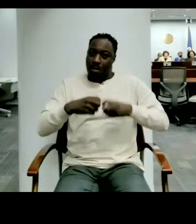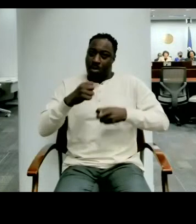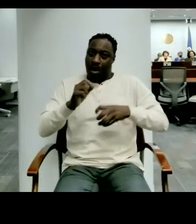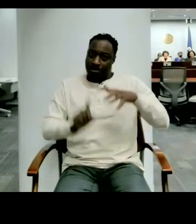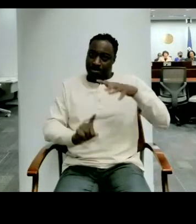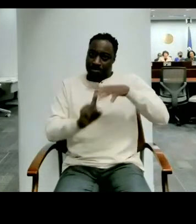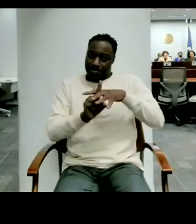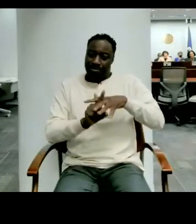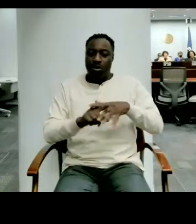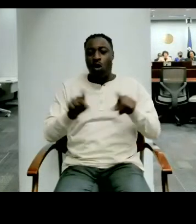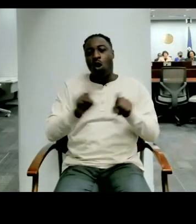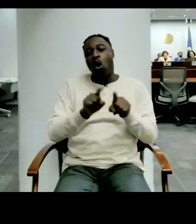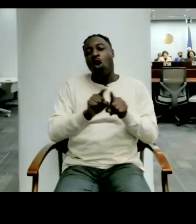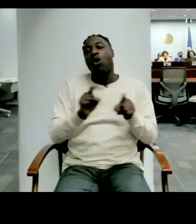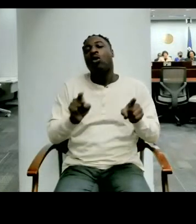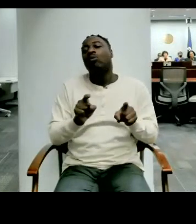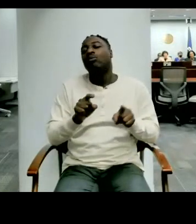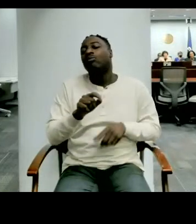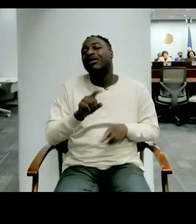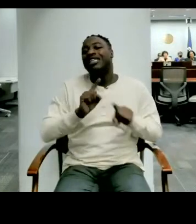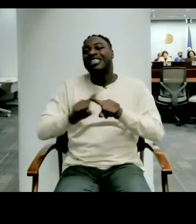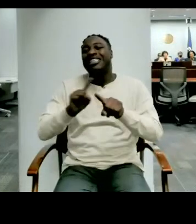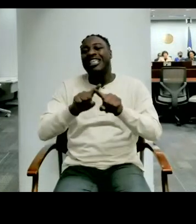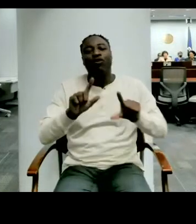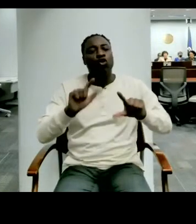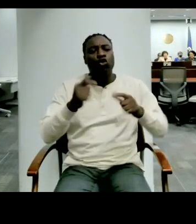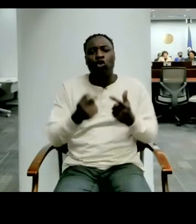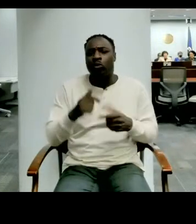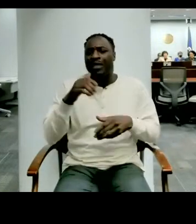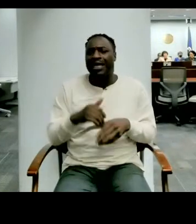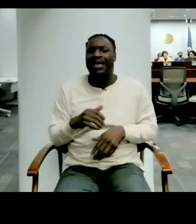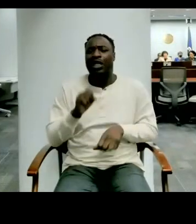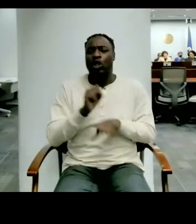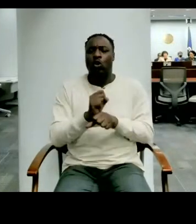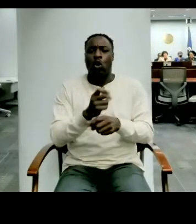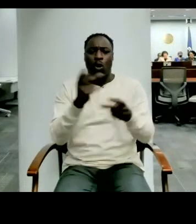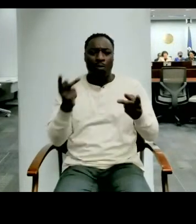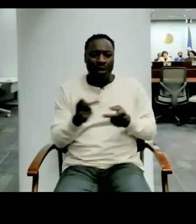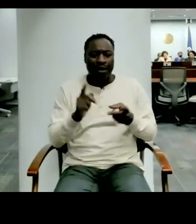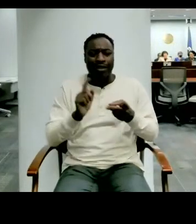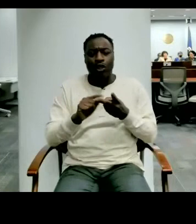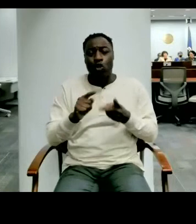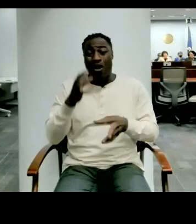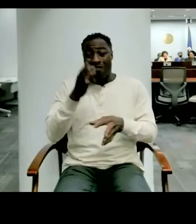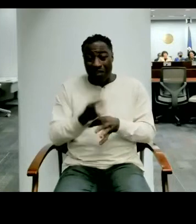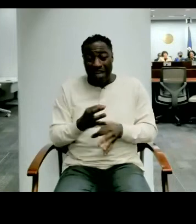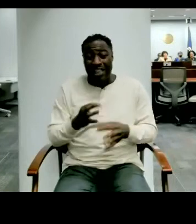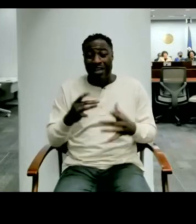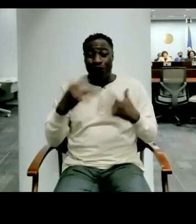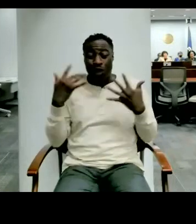also promoting affinity groups in the workplace or promoting a faith friendly workplace is helpful